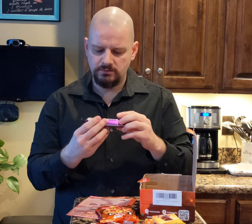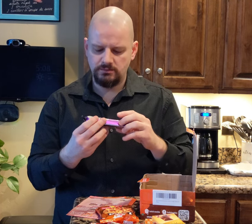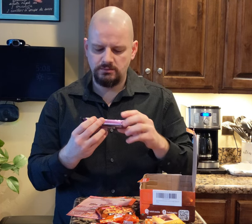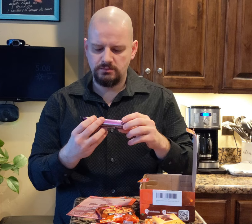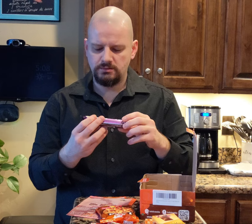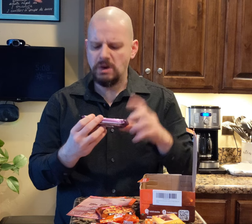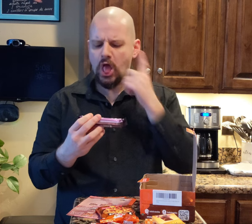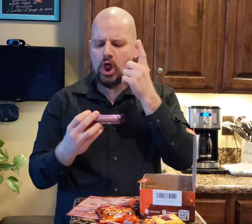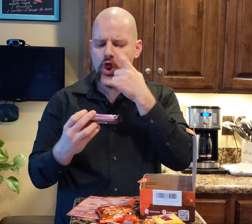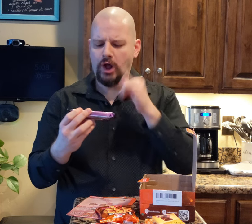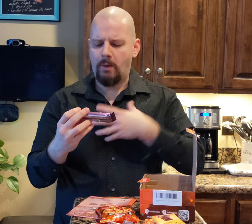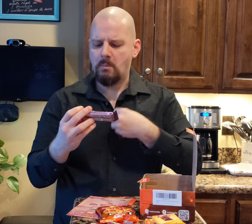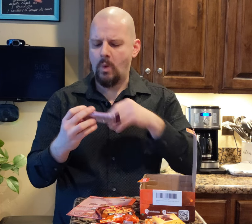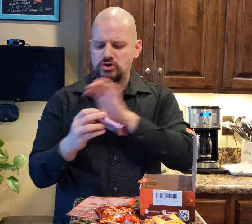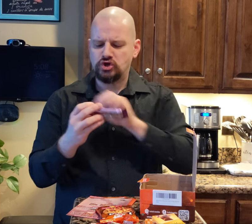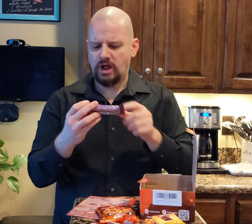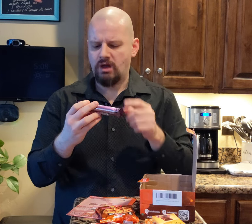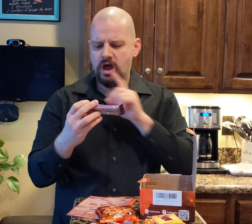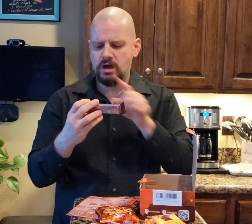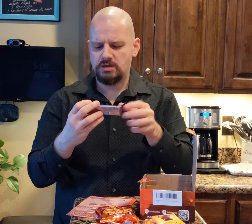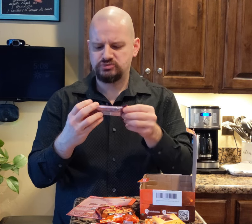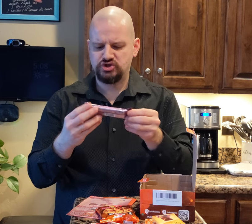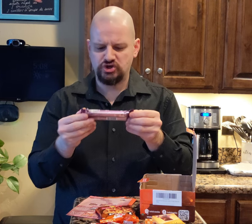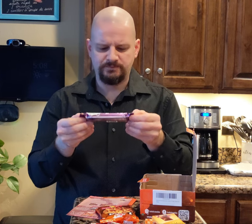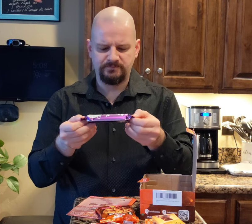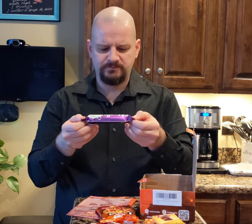It looks like white chocolate so I'm sure.